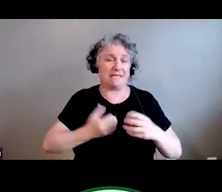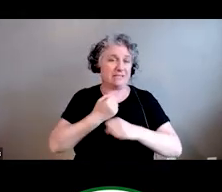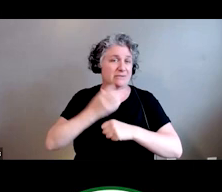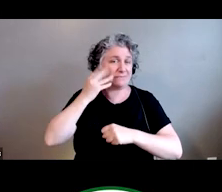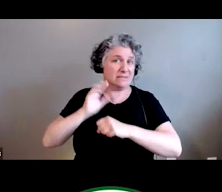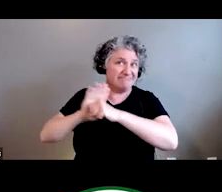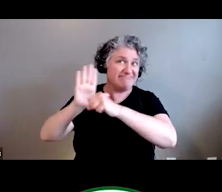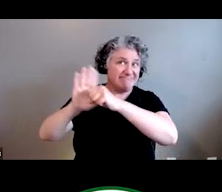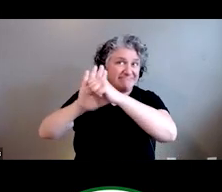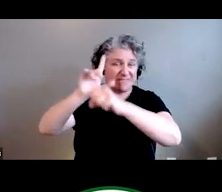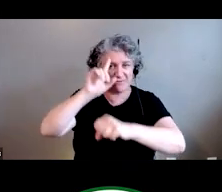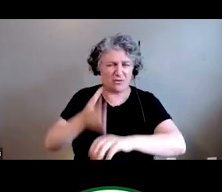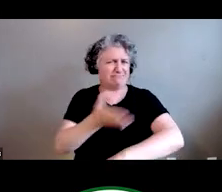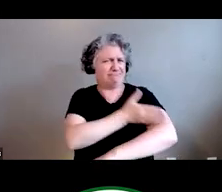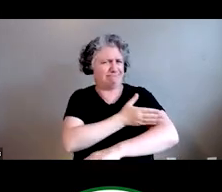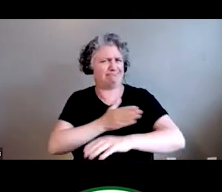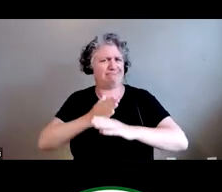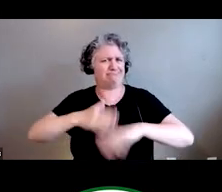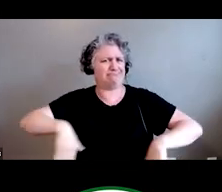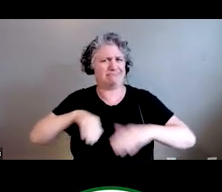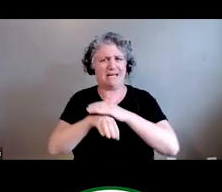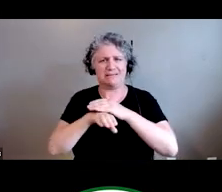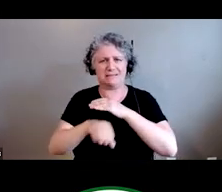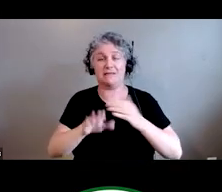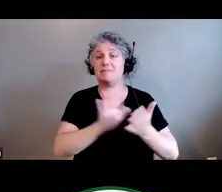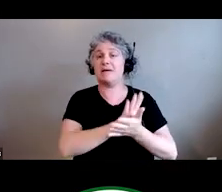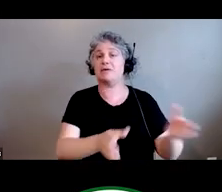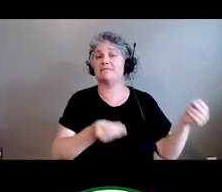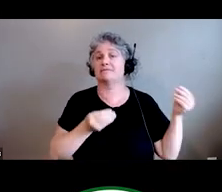We We also know that we have to continue to educate facility operators and governments